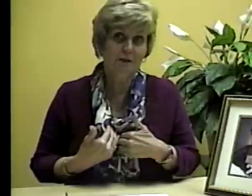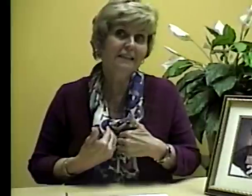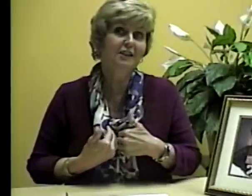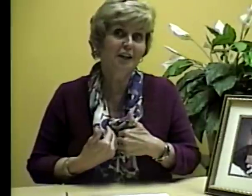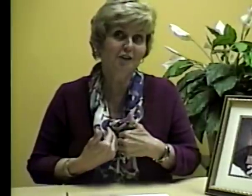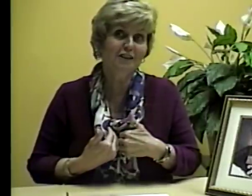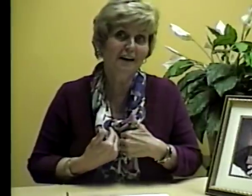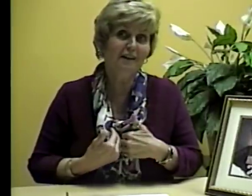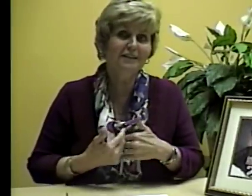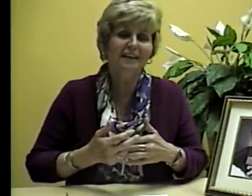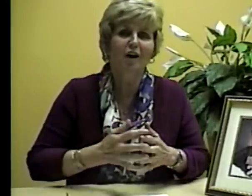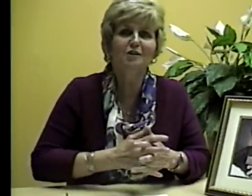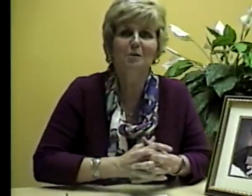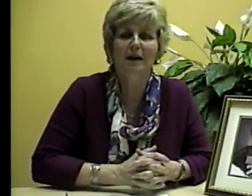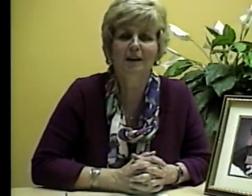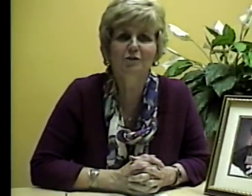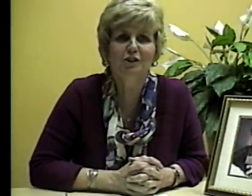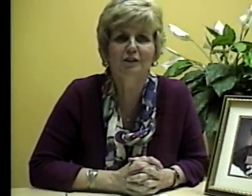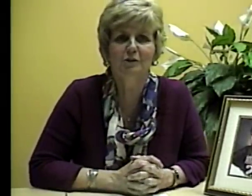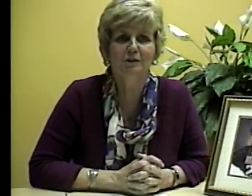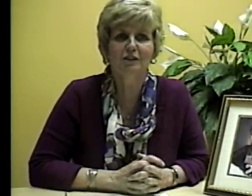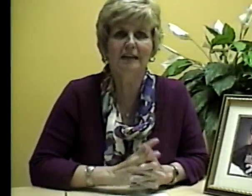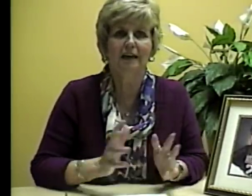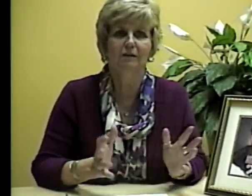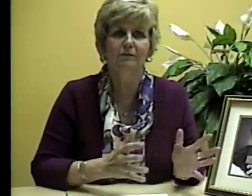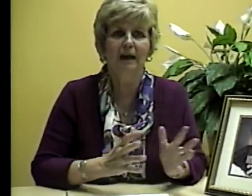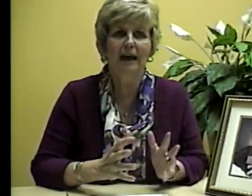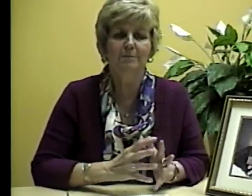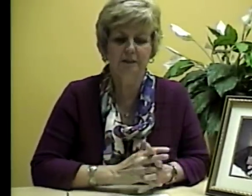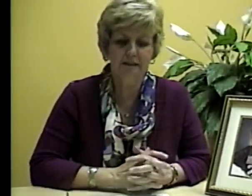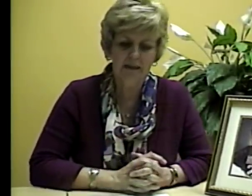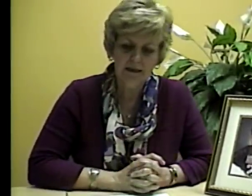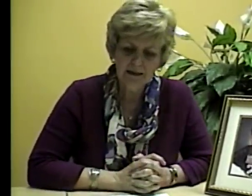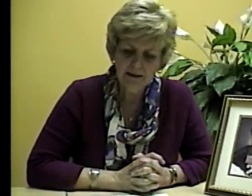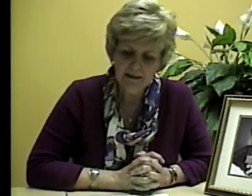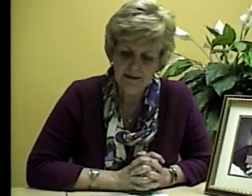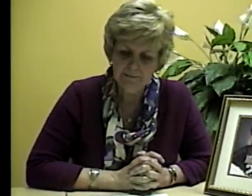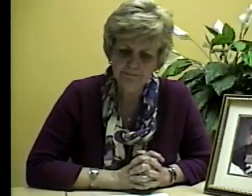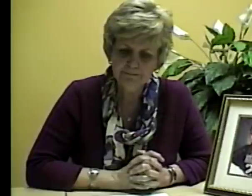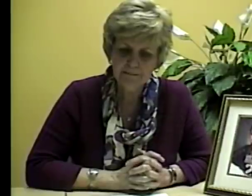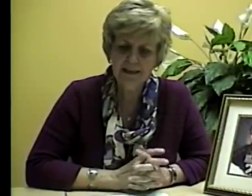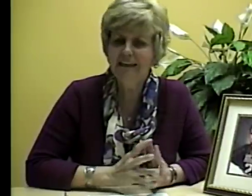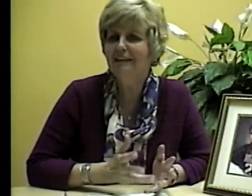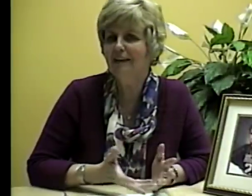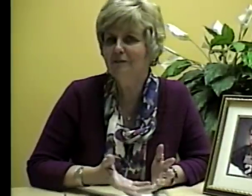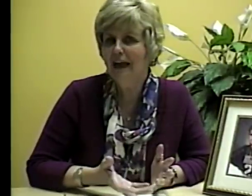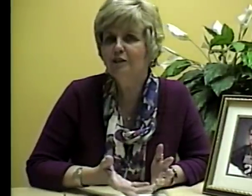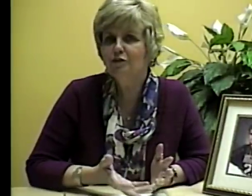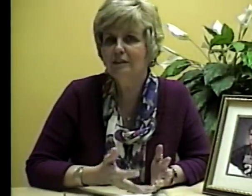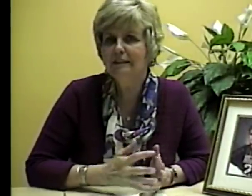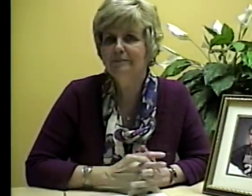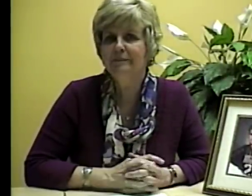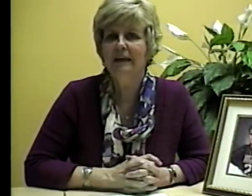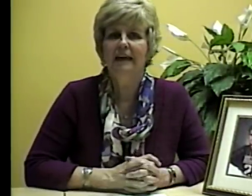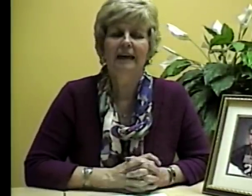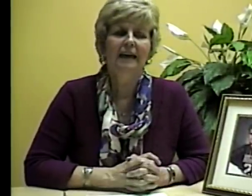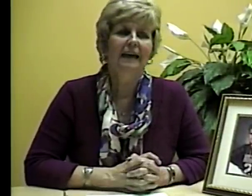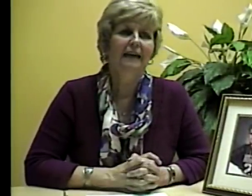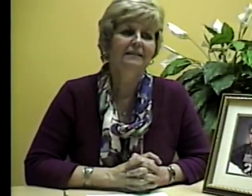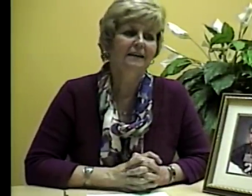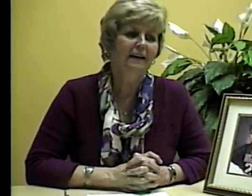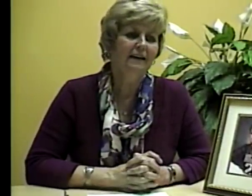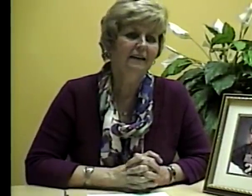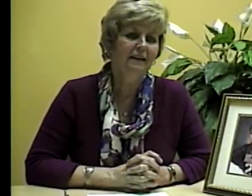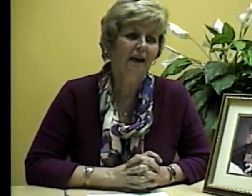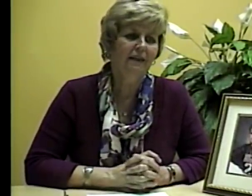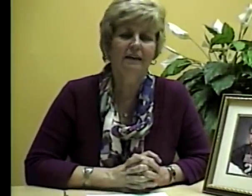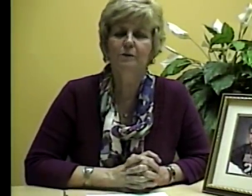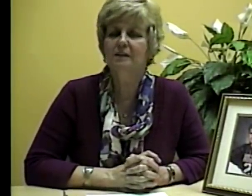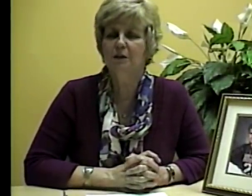were teaching ourselves and my other children. It happened naturally. I think it was the